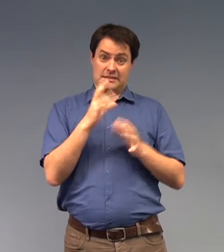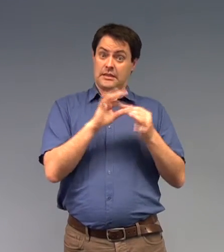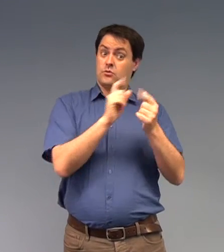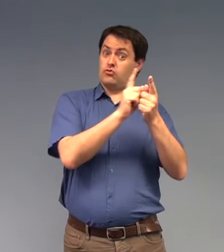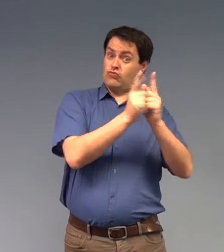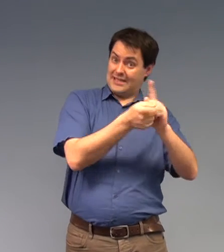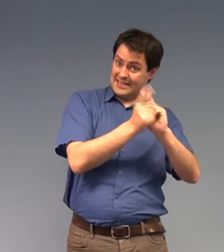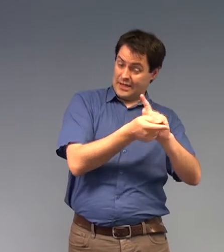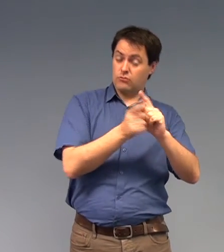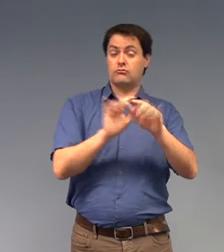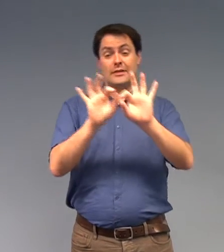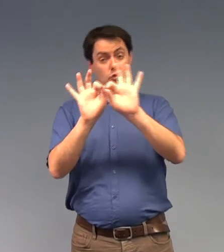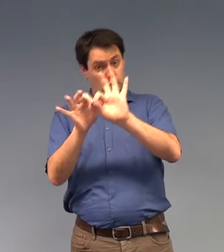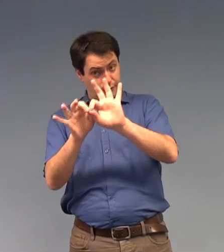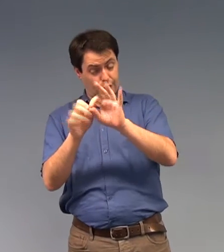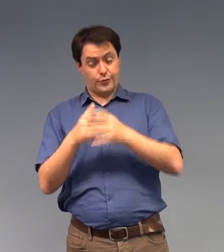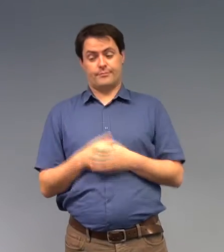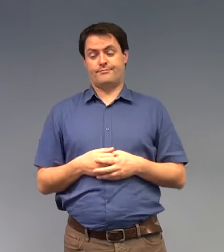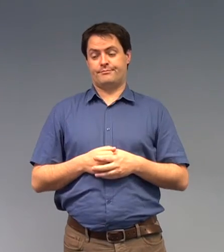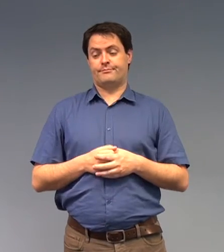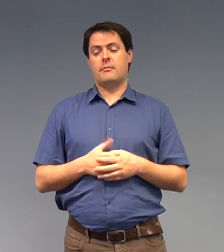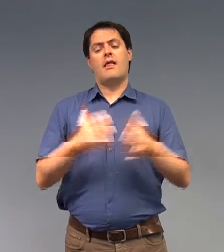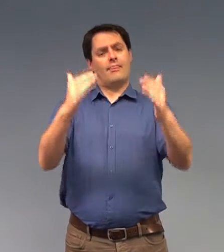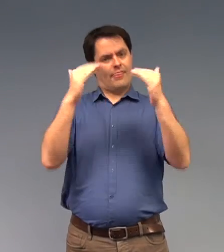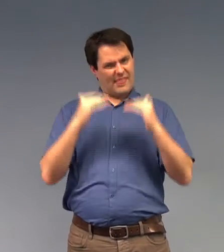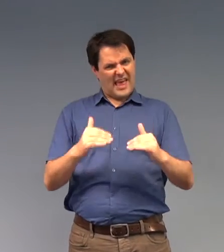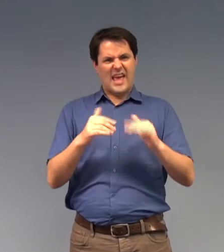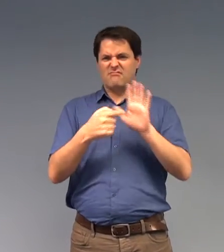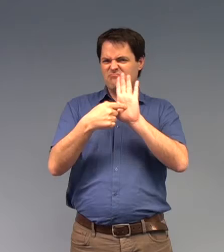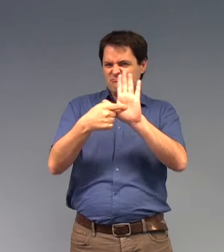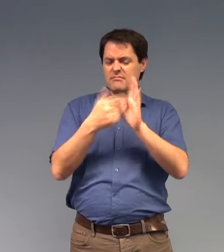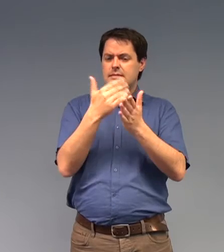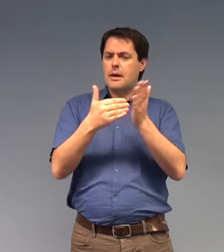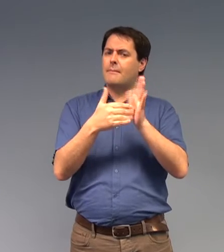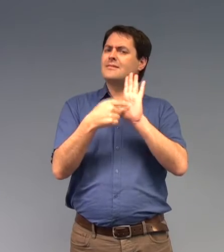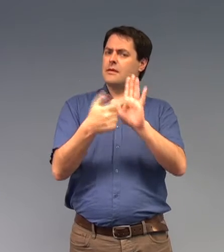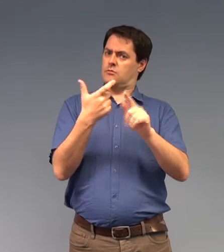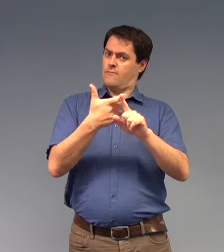that we see being made by translators and interpreters.